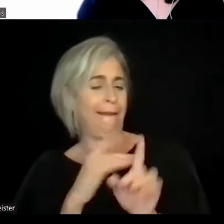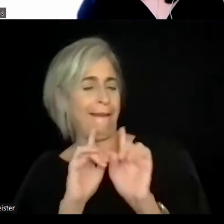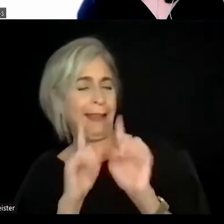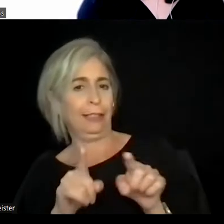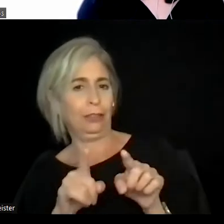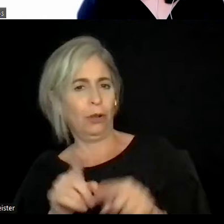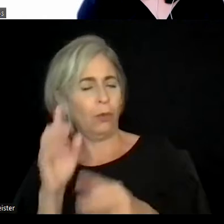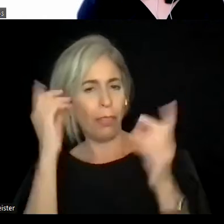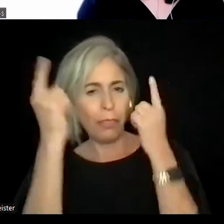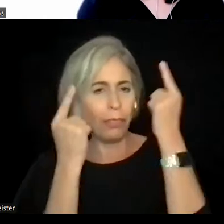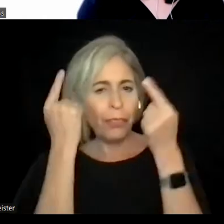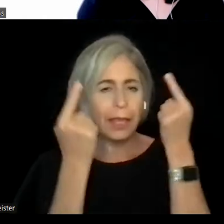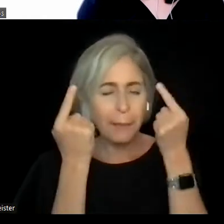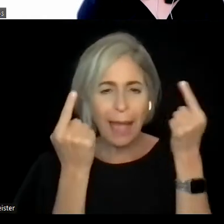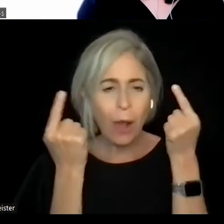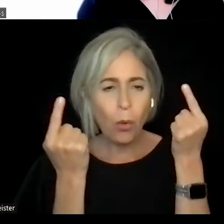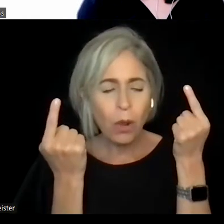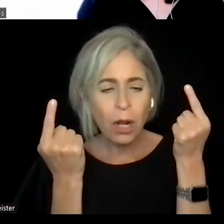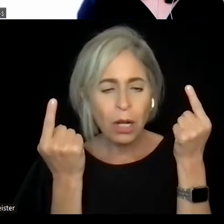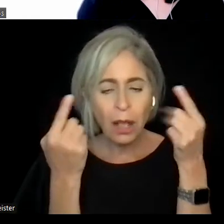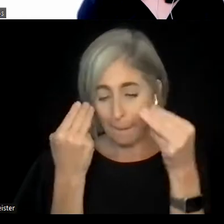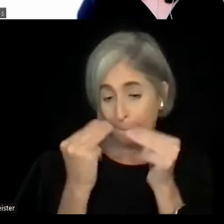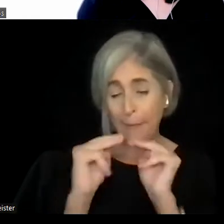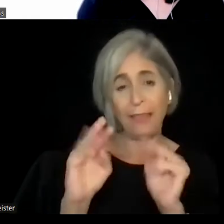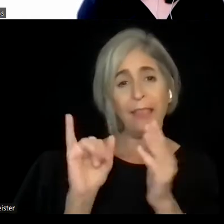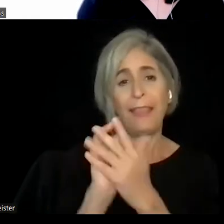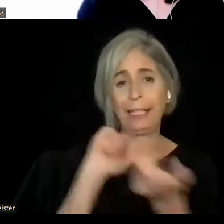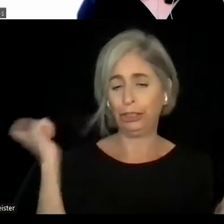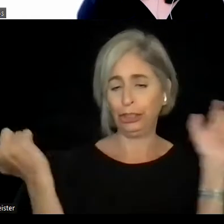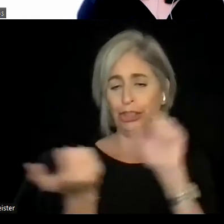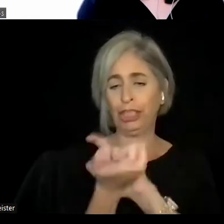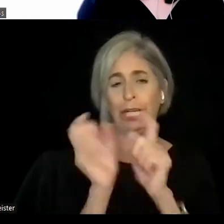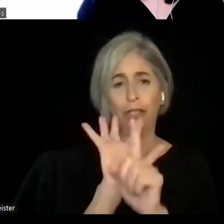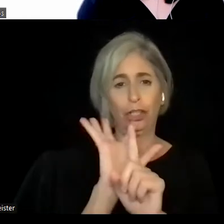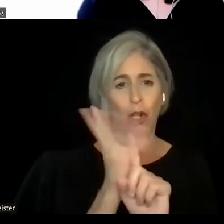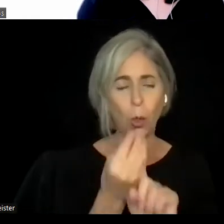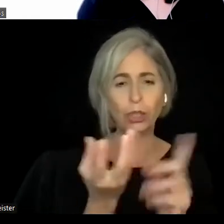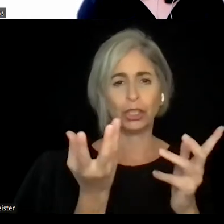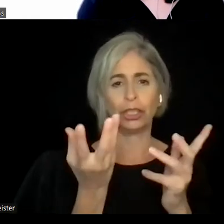changes the culture. I guess the general remark that I would